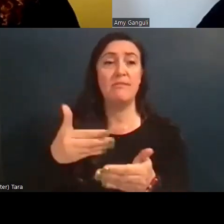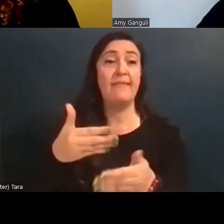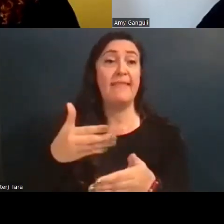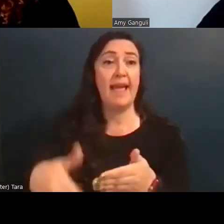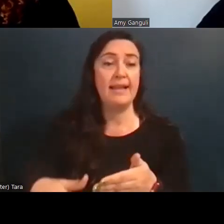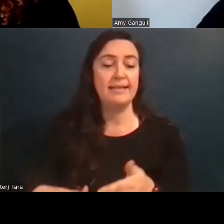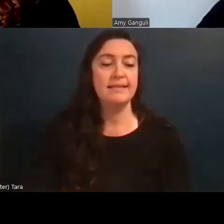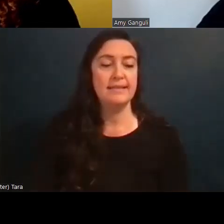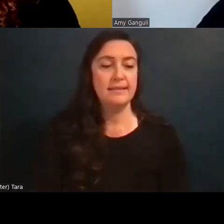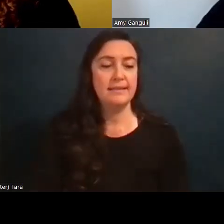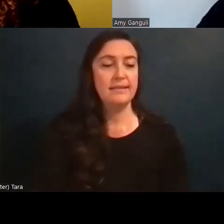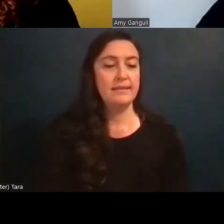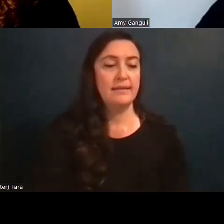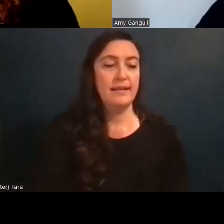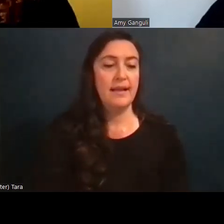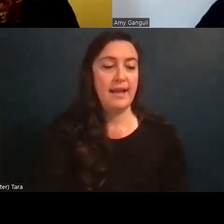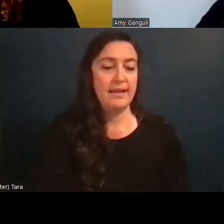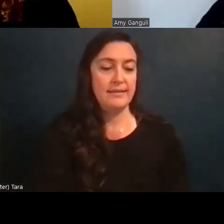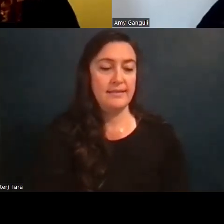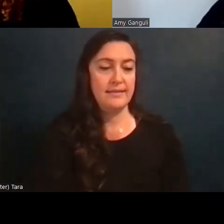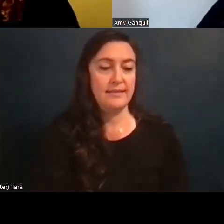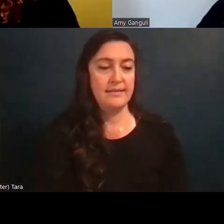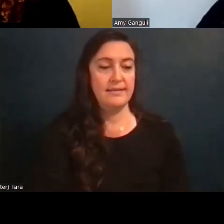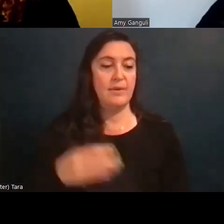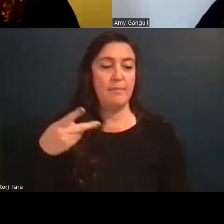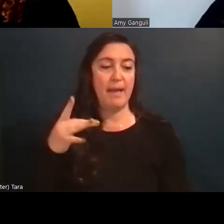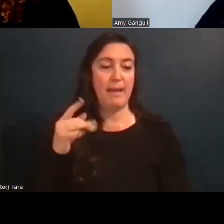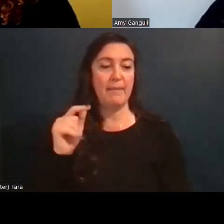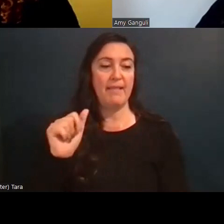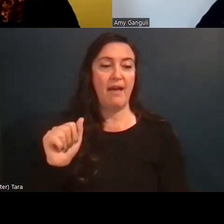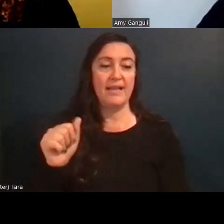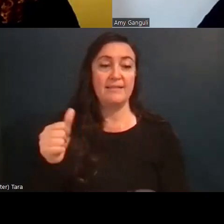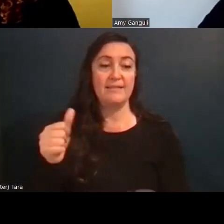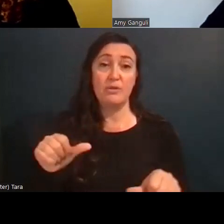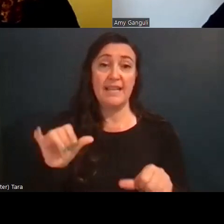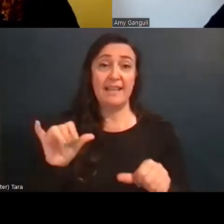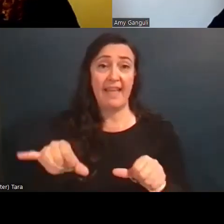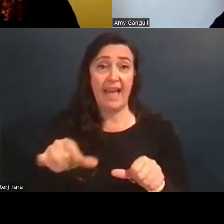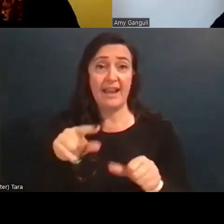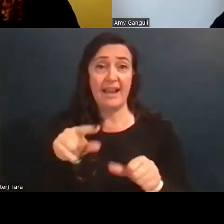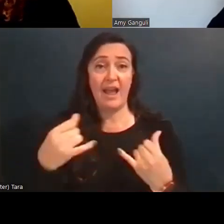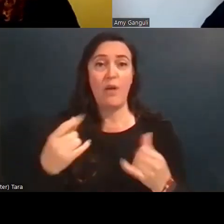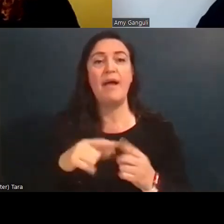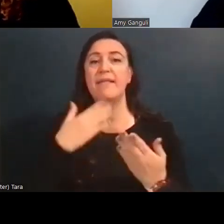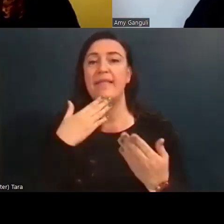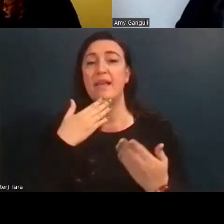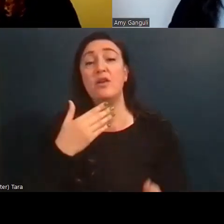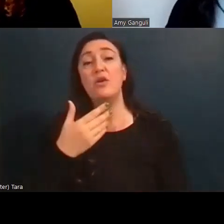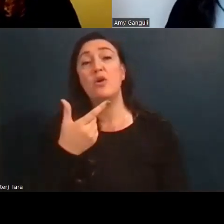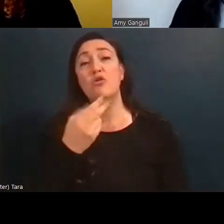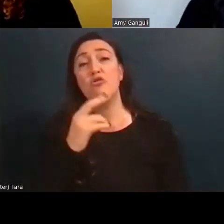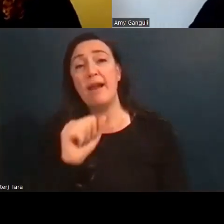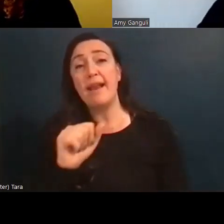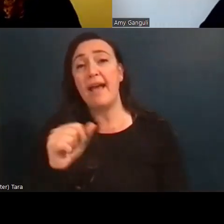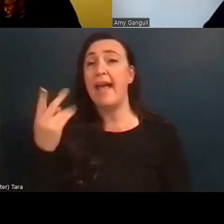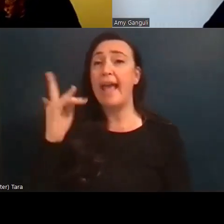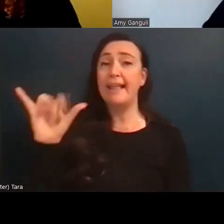And while Pamela's posting that, I just want to say thank you, Greta, Hailey. I learned so much from this webinar.